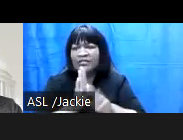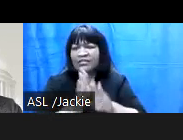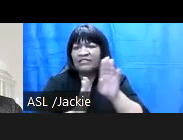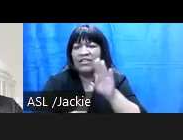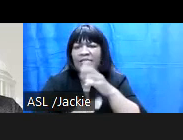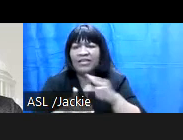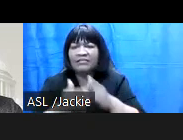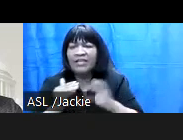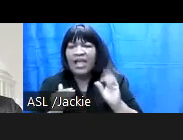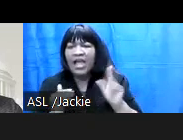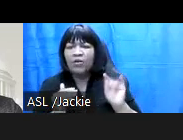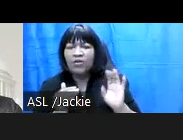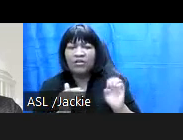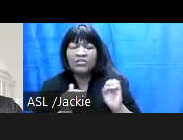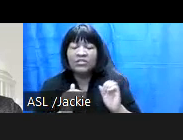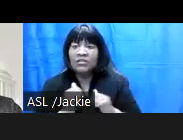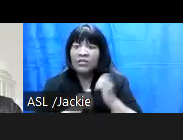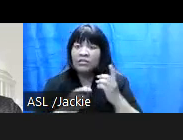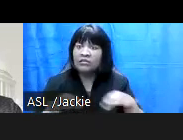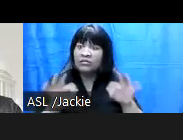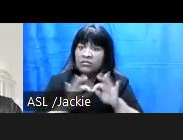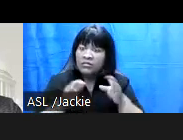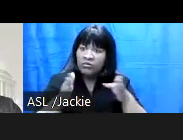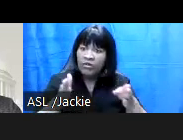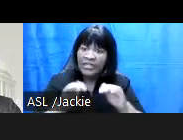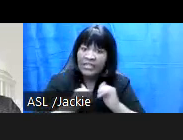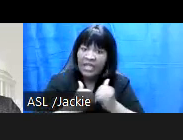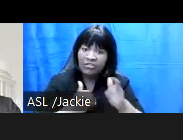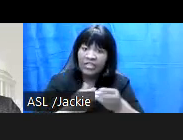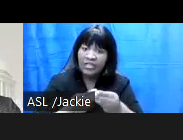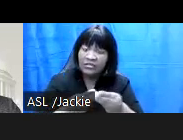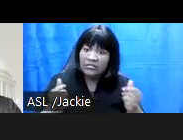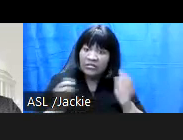One of the most effective ways a state agency can solicit participation in a work group